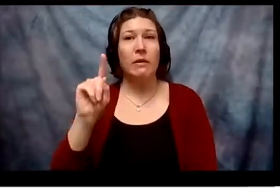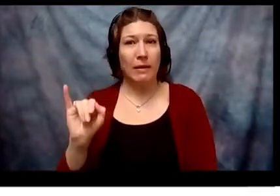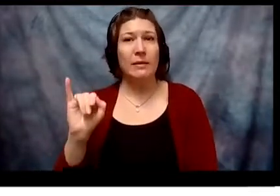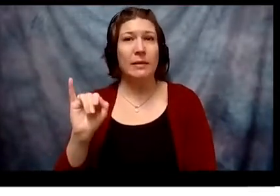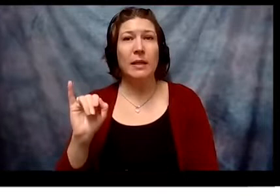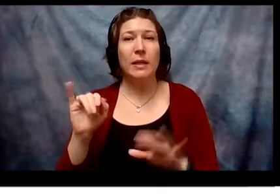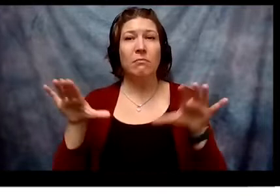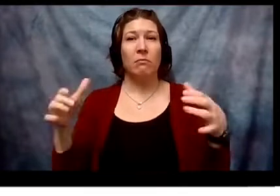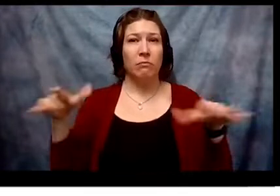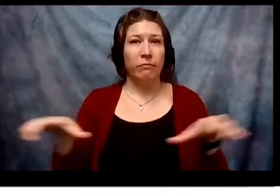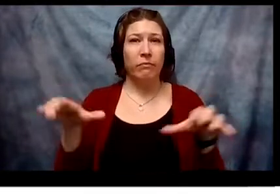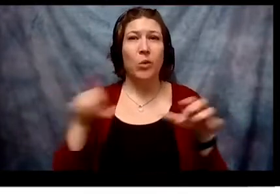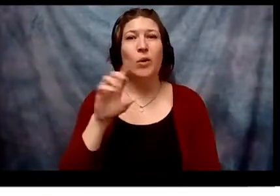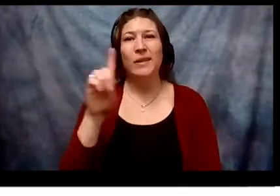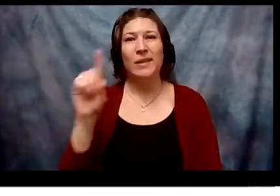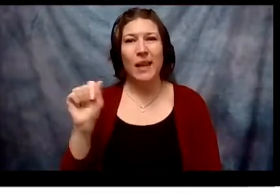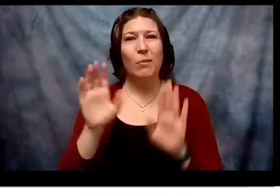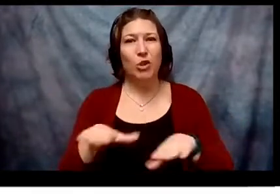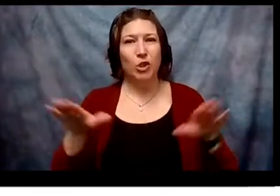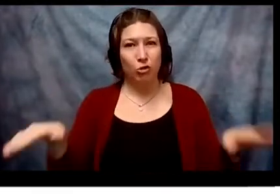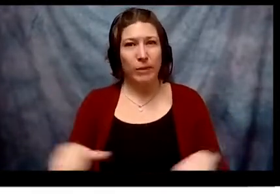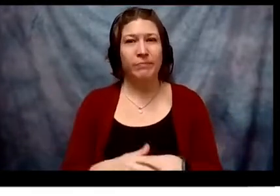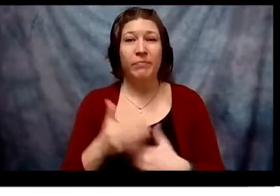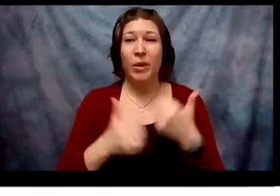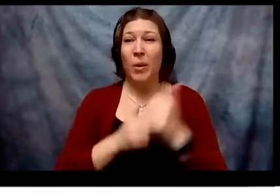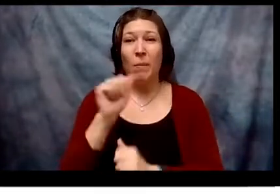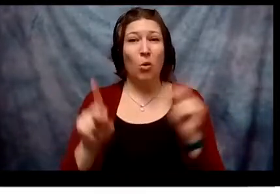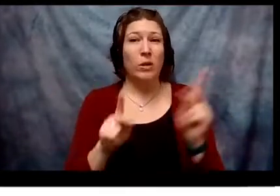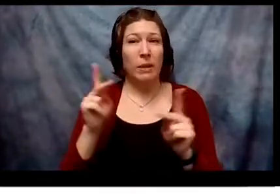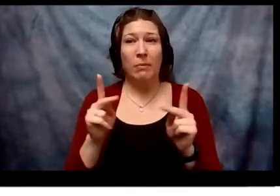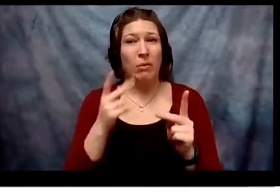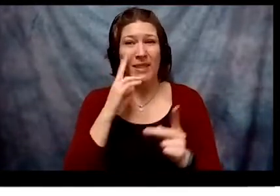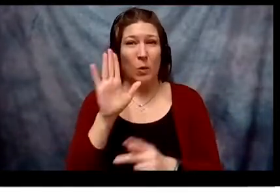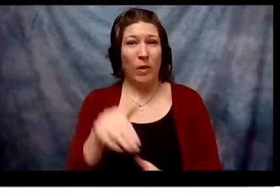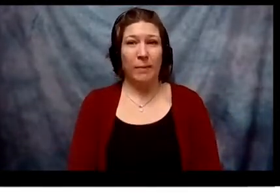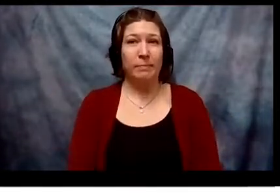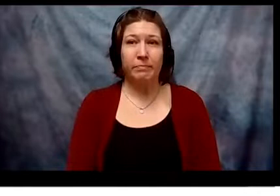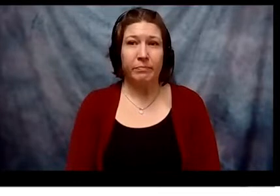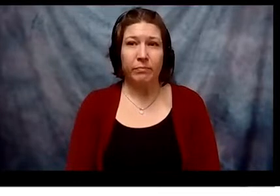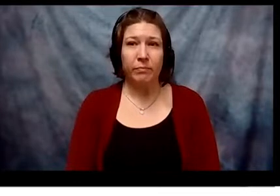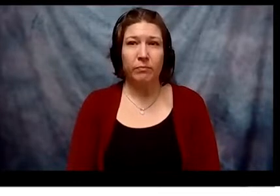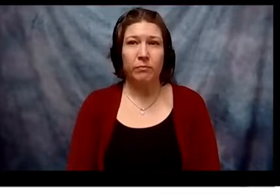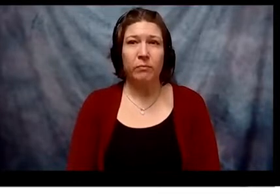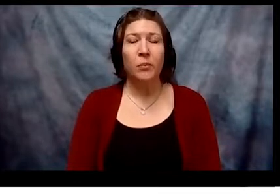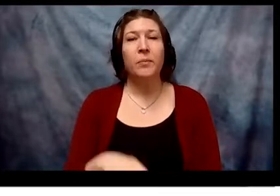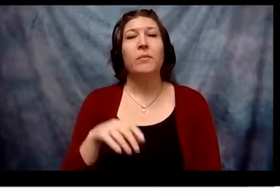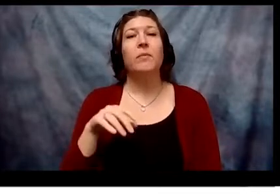children. Most people do not know that fact. Disabled people were both